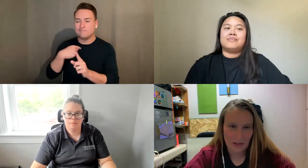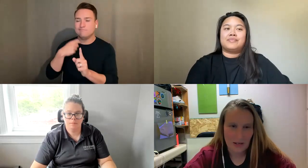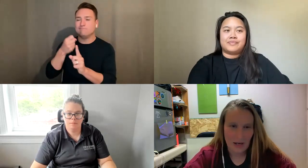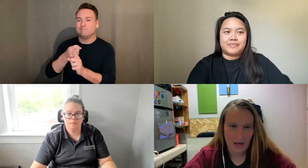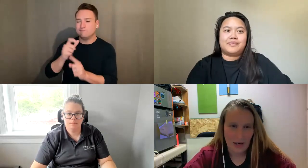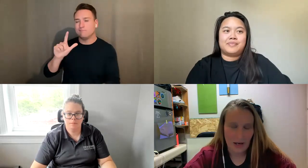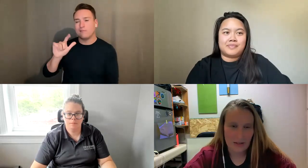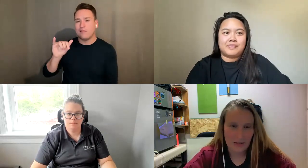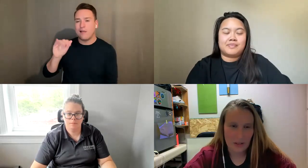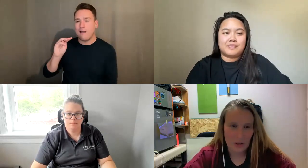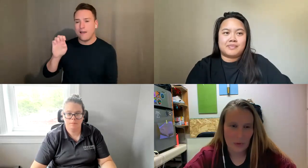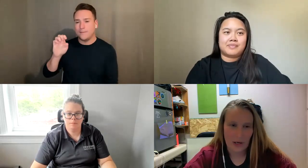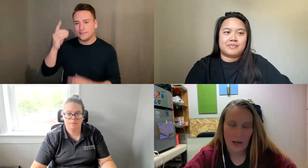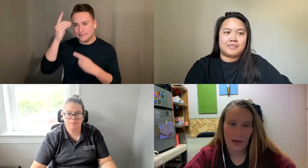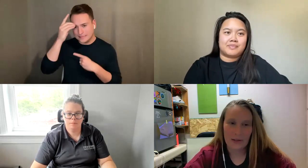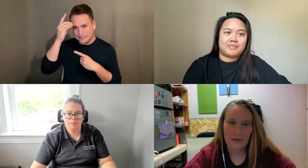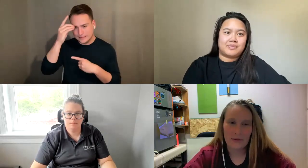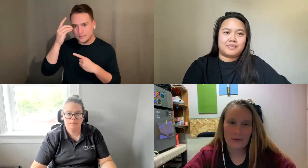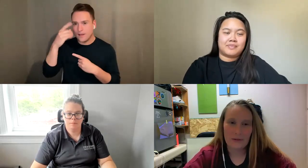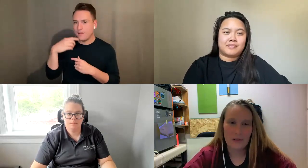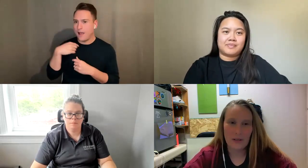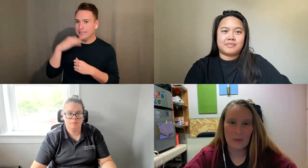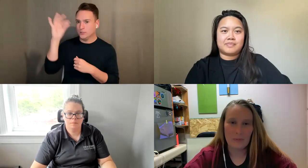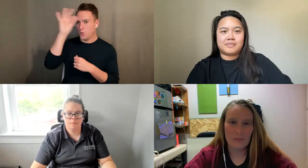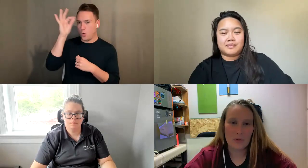And I didn't know that I had it.